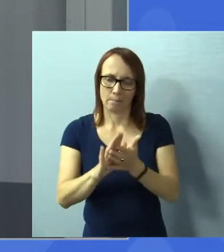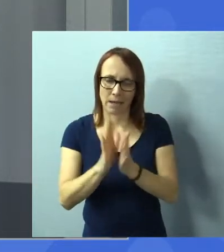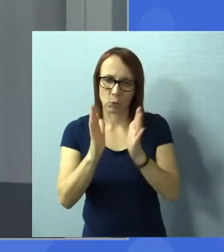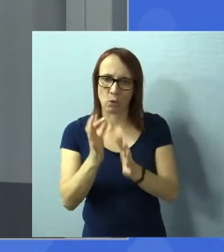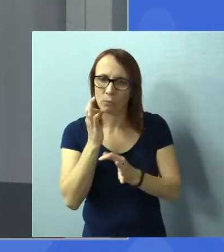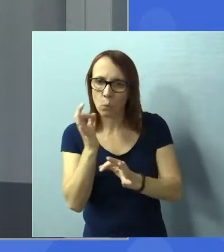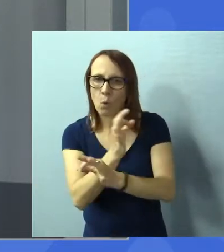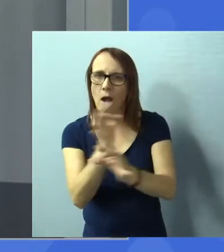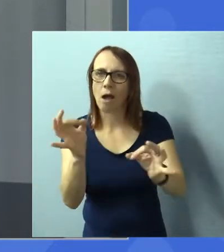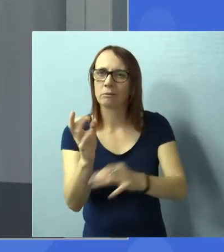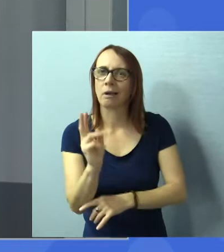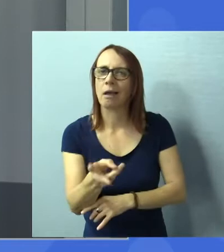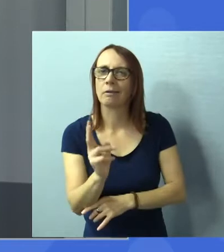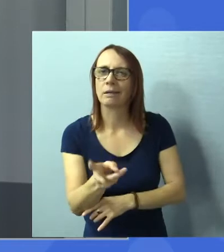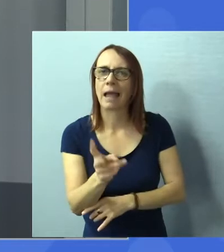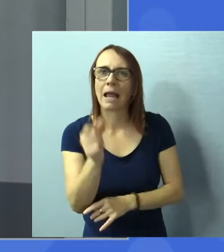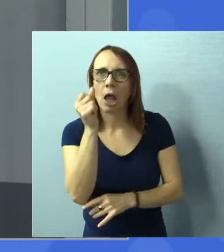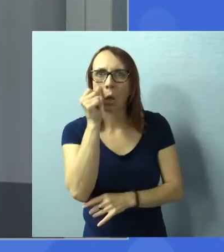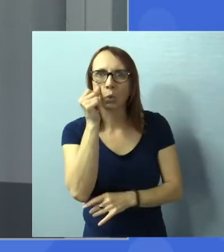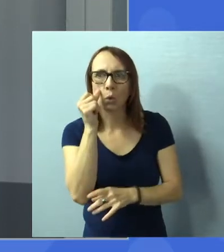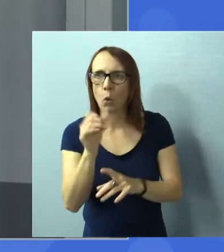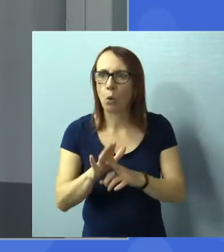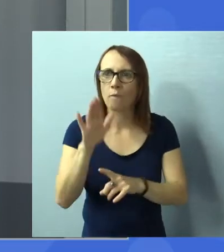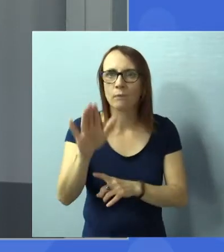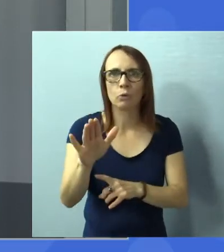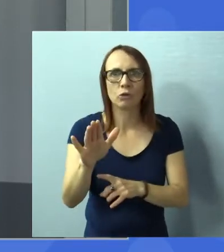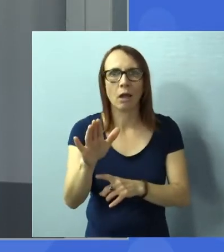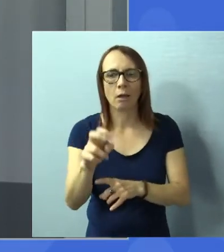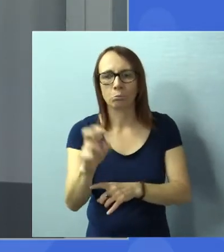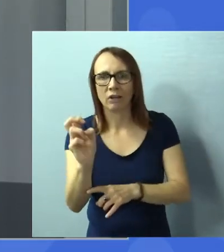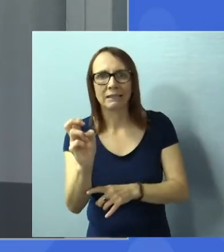know that we know what our future relationship with it with the EU will be